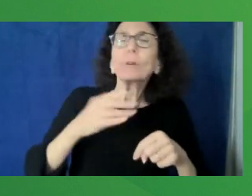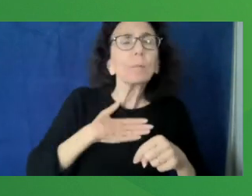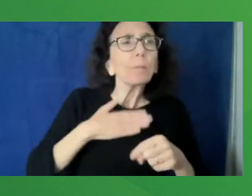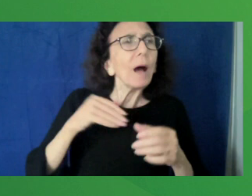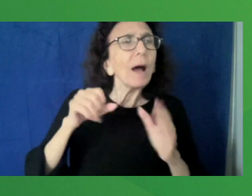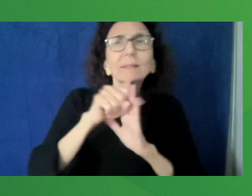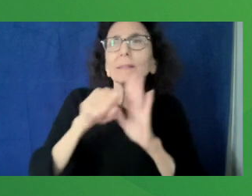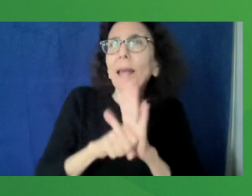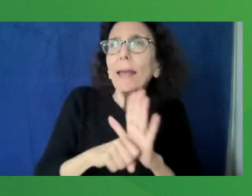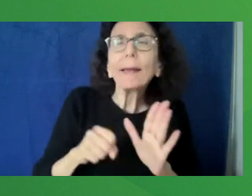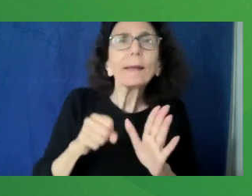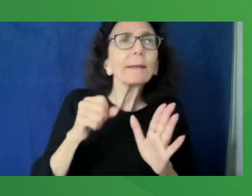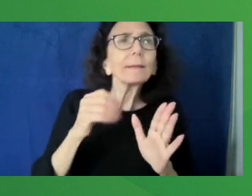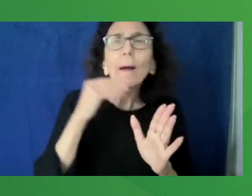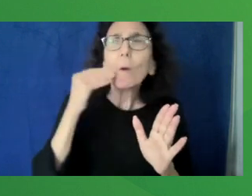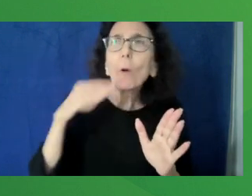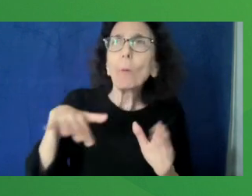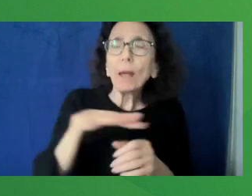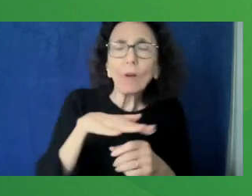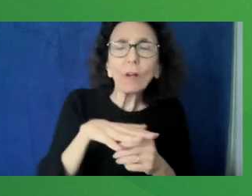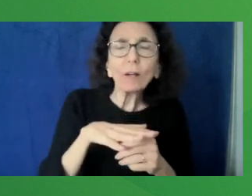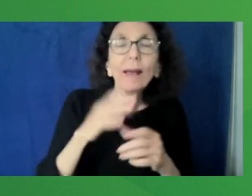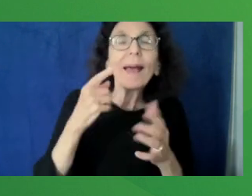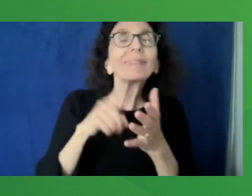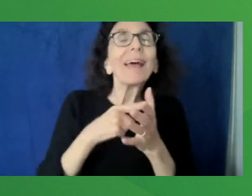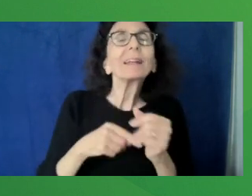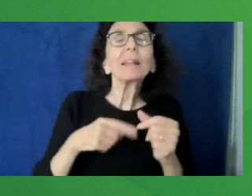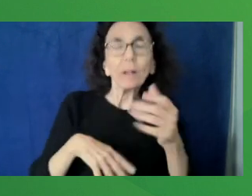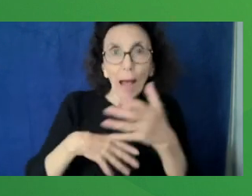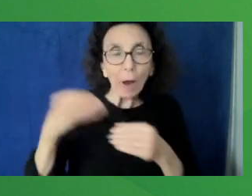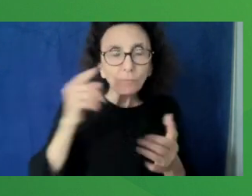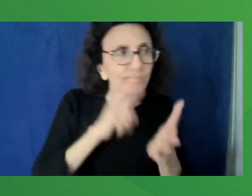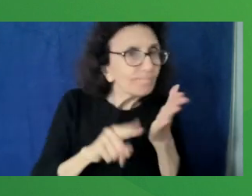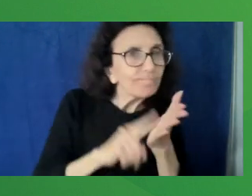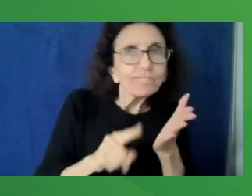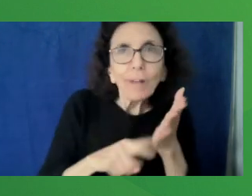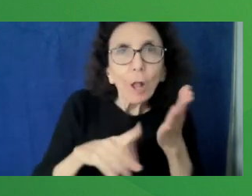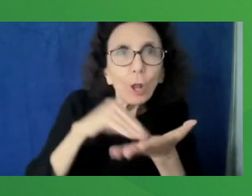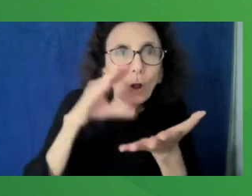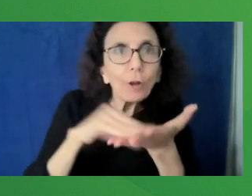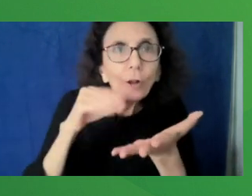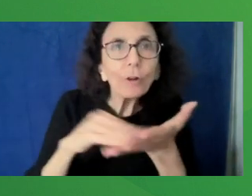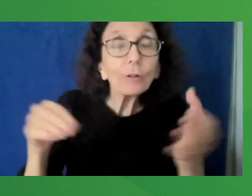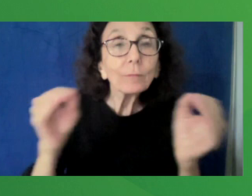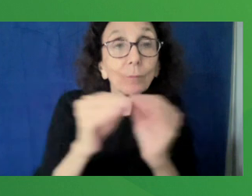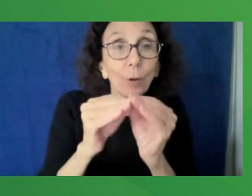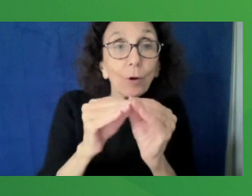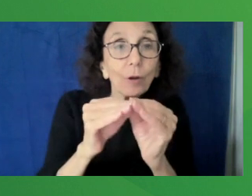Investigations going out and finding out more information to try and make decisions that are